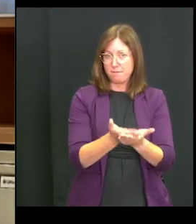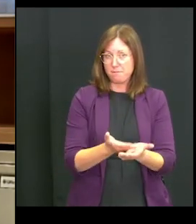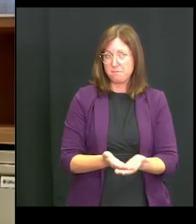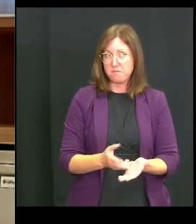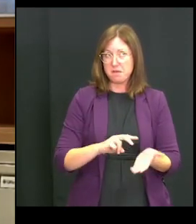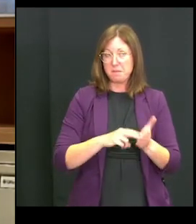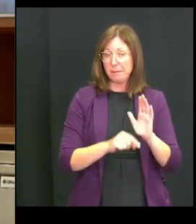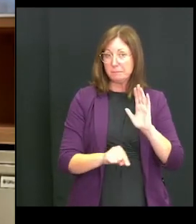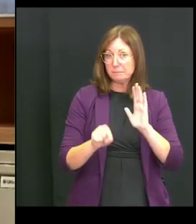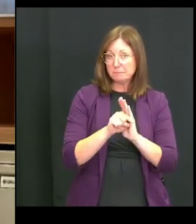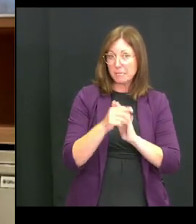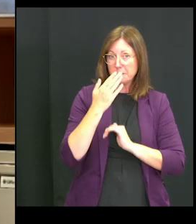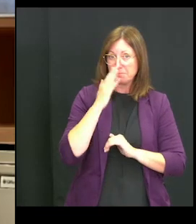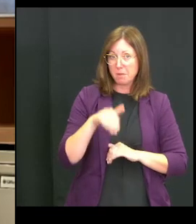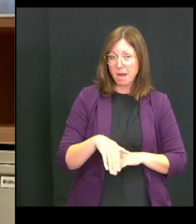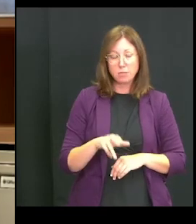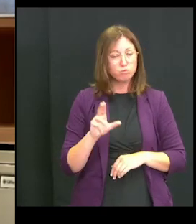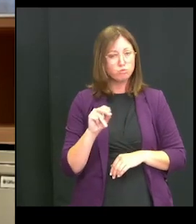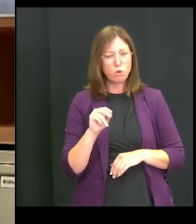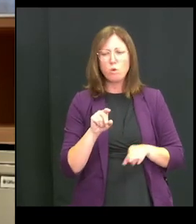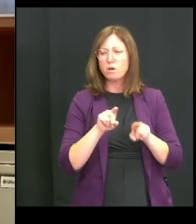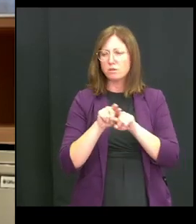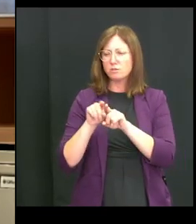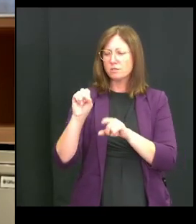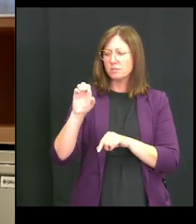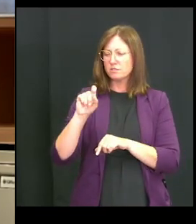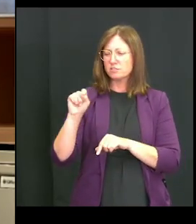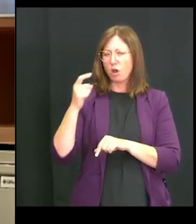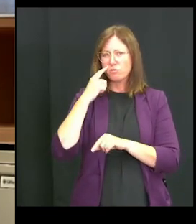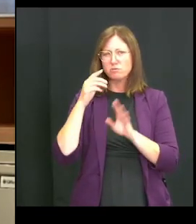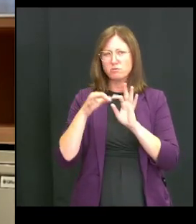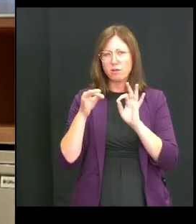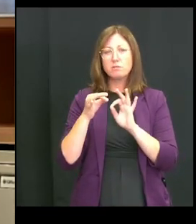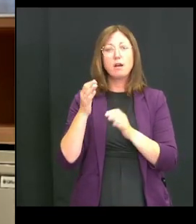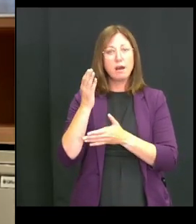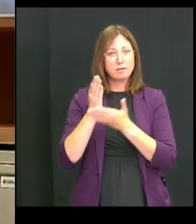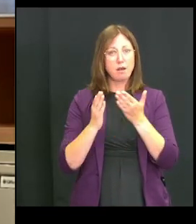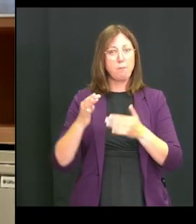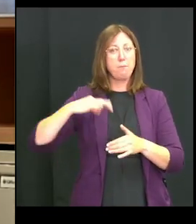And I agree with everything that Scott said about how there are normative benefits to polarization.